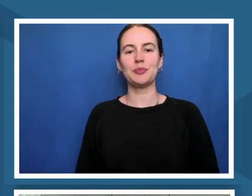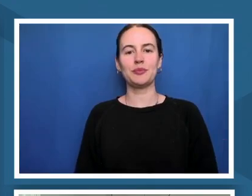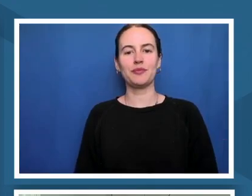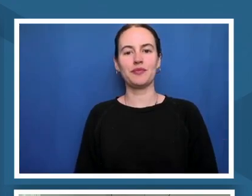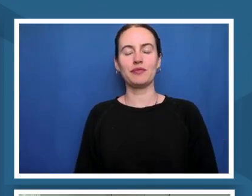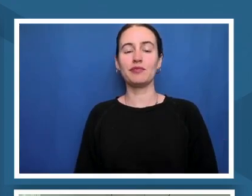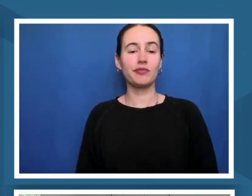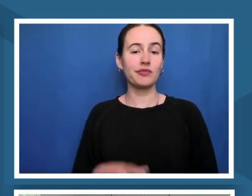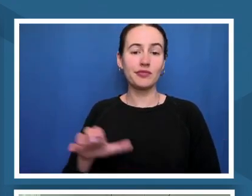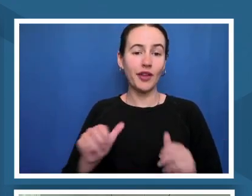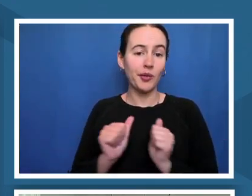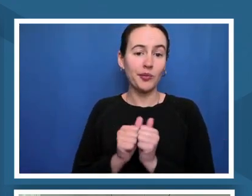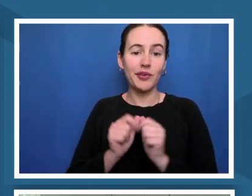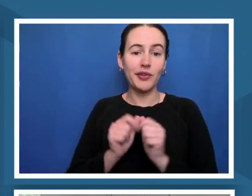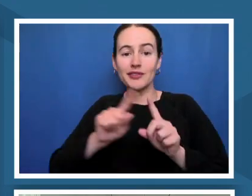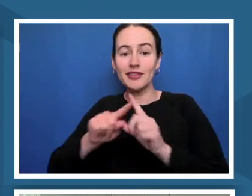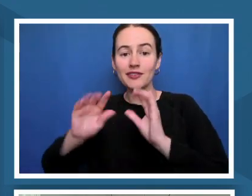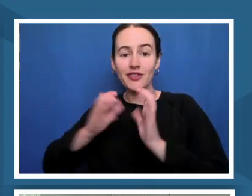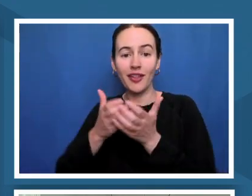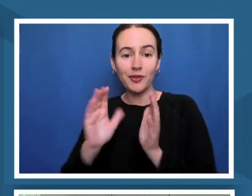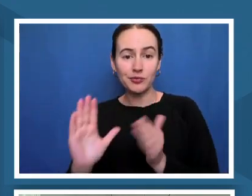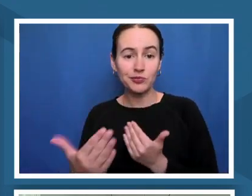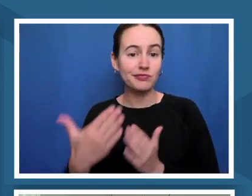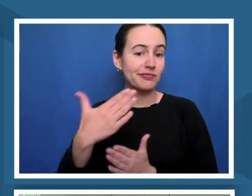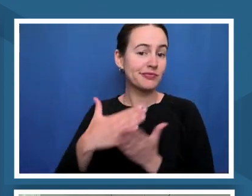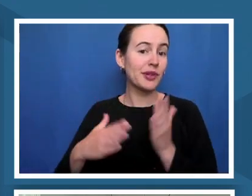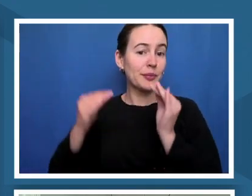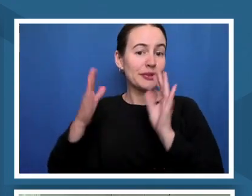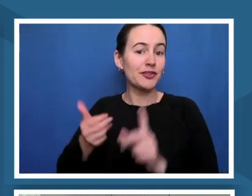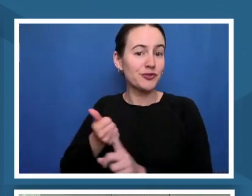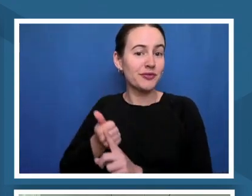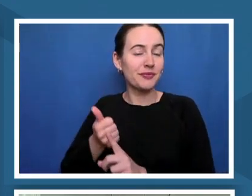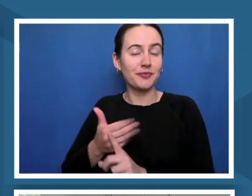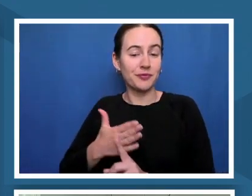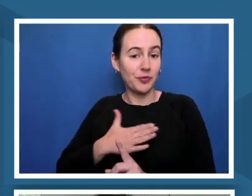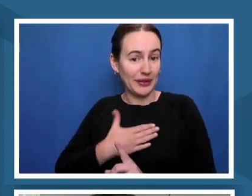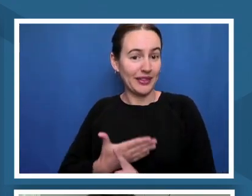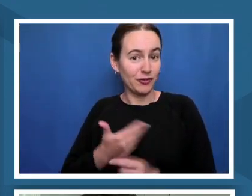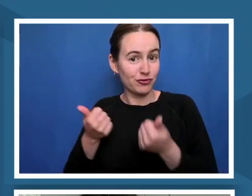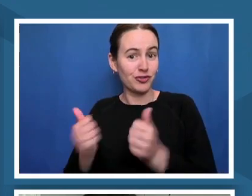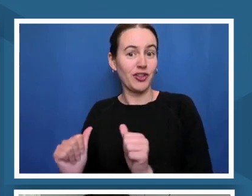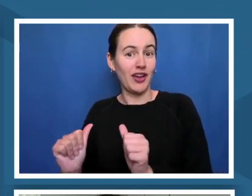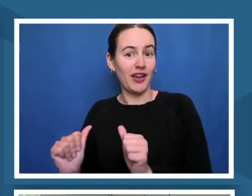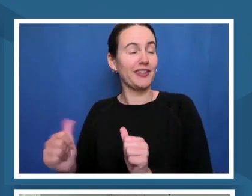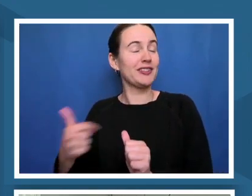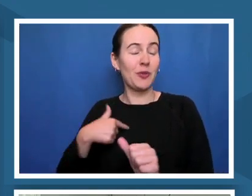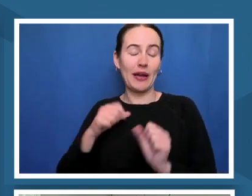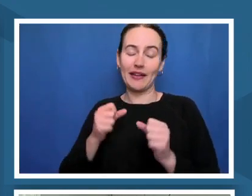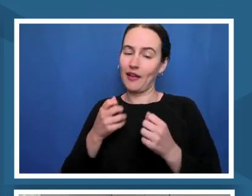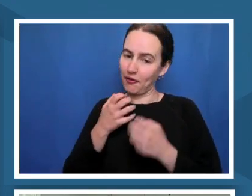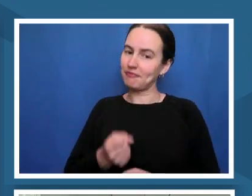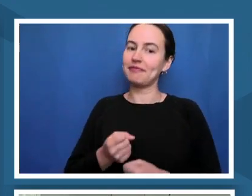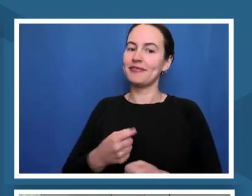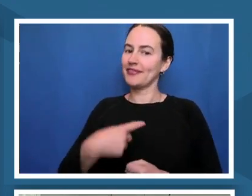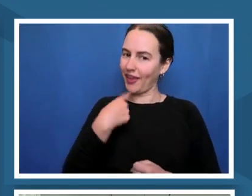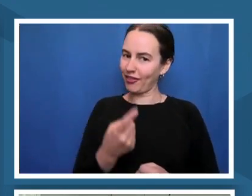teachers were generous enough to try this out and so i can confidently